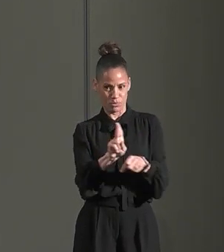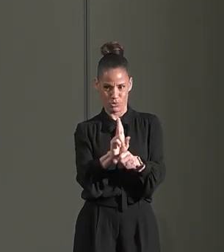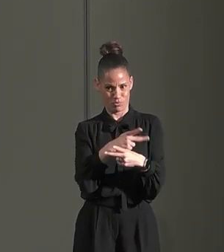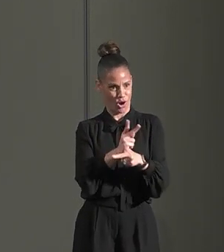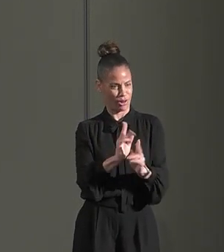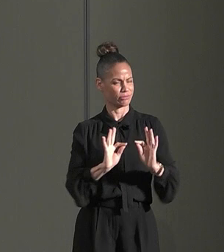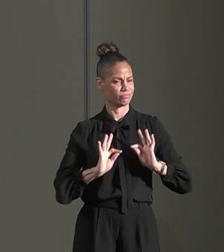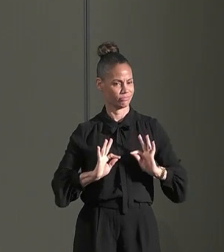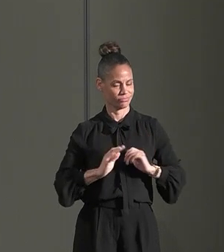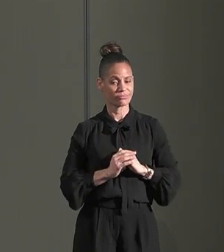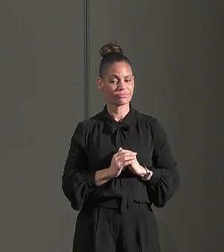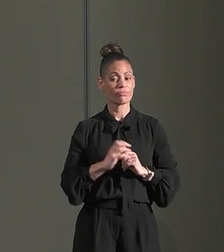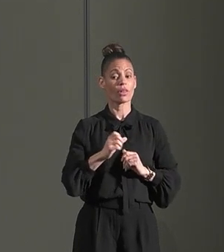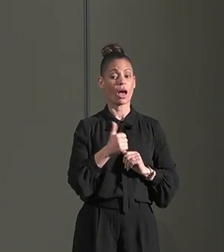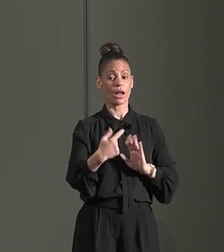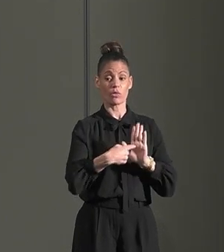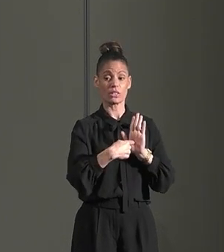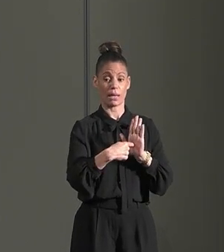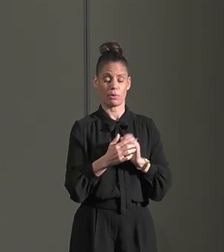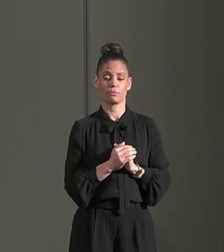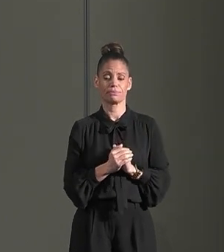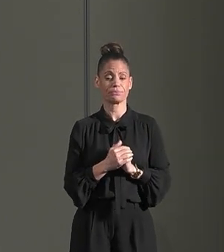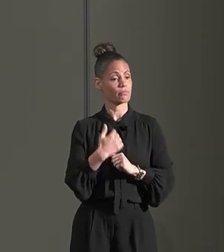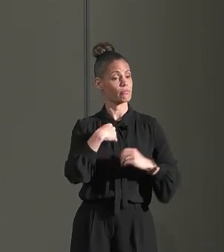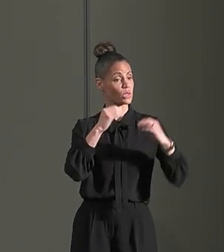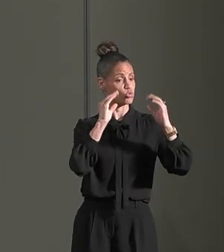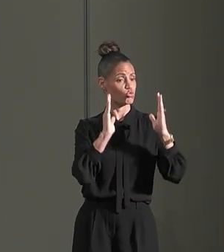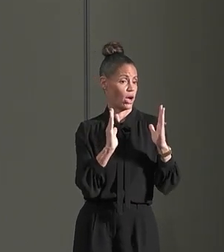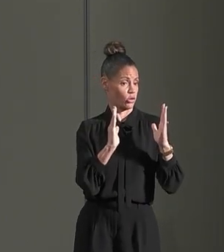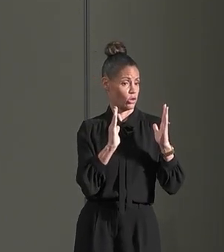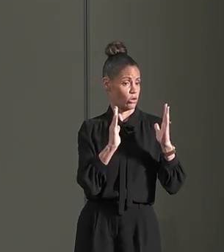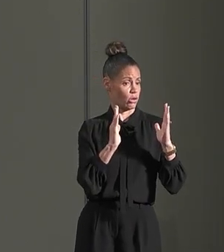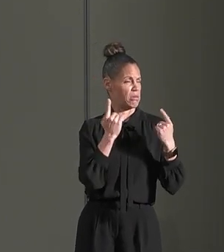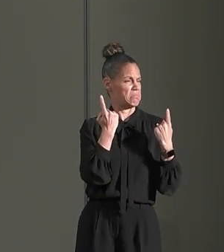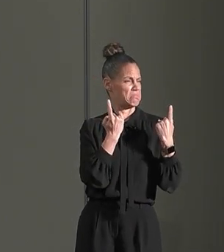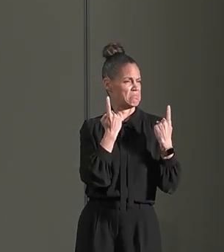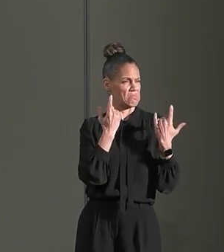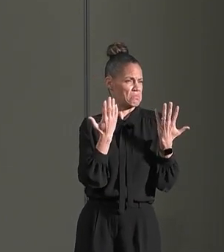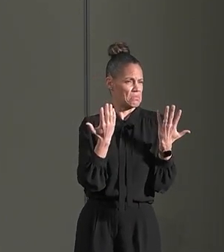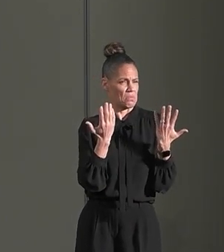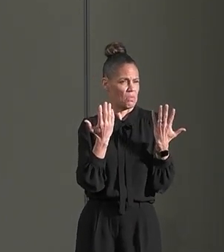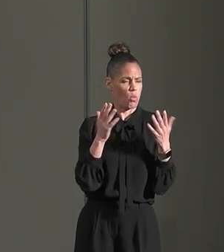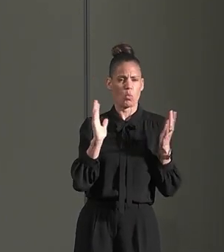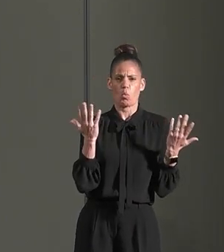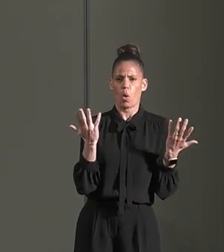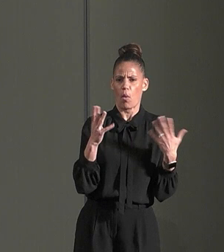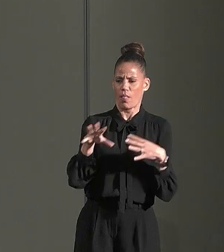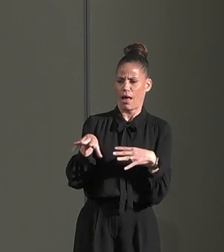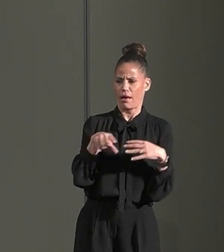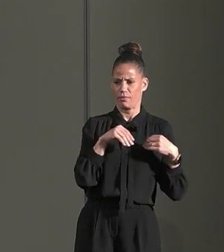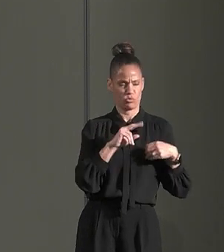Another example, I'm an, instructor to make a decision what to adopt or a student buying